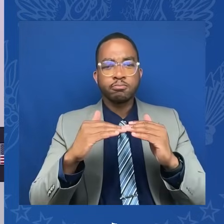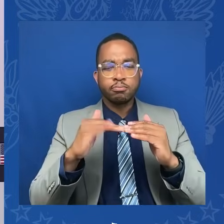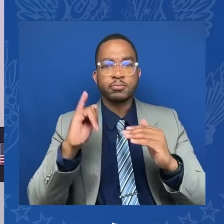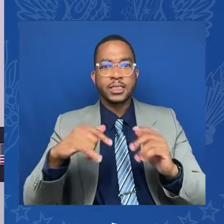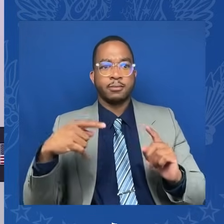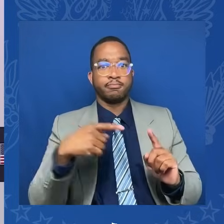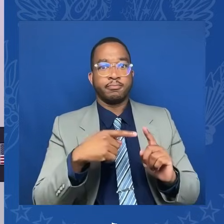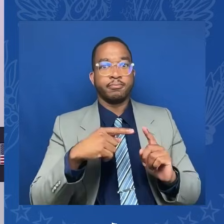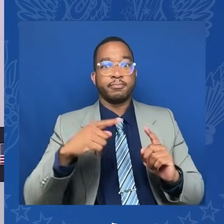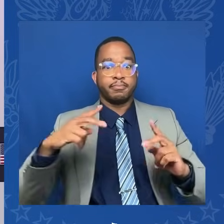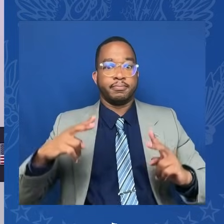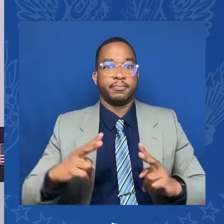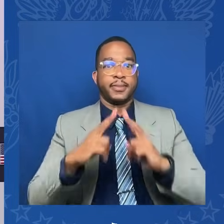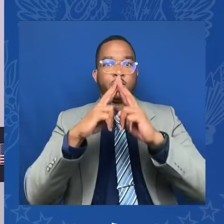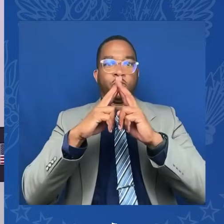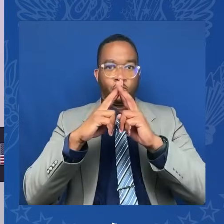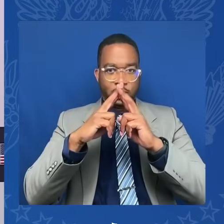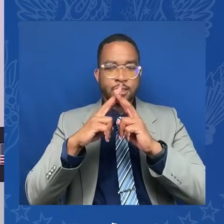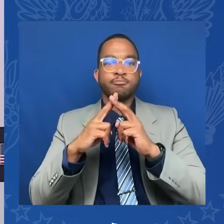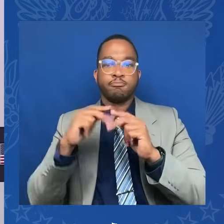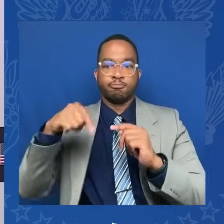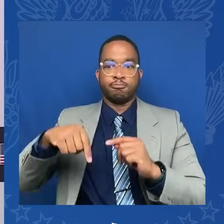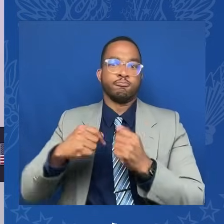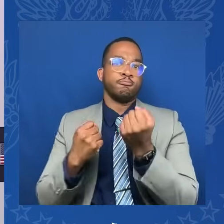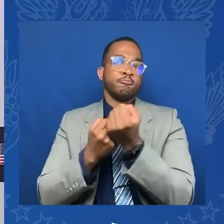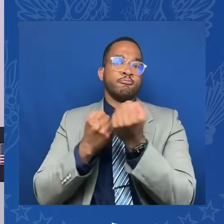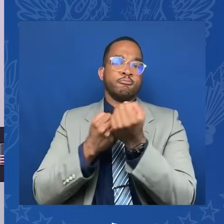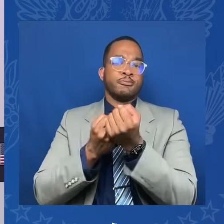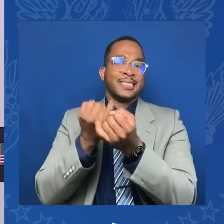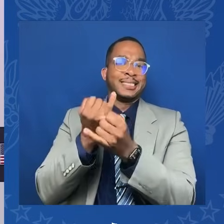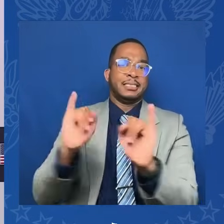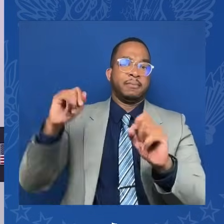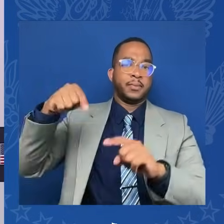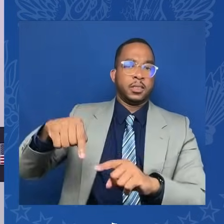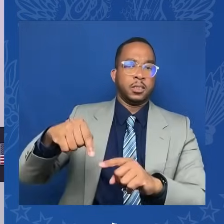but also initiative for a more efficient tax system.